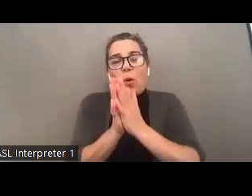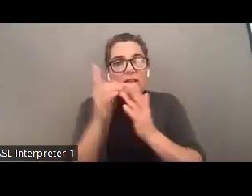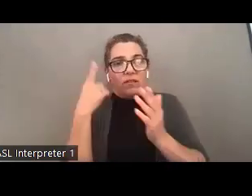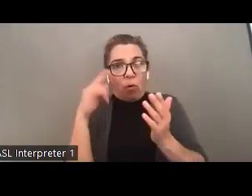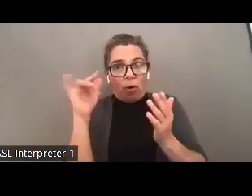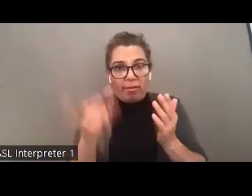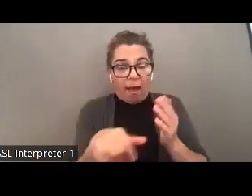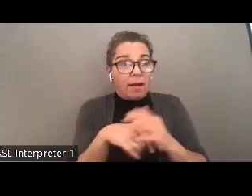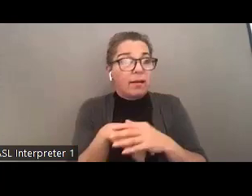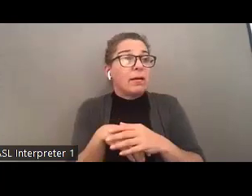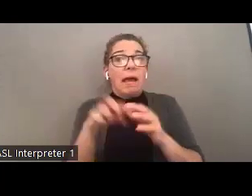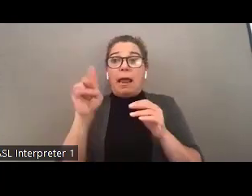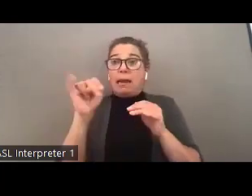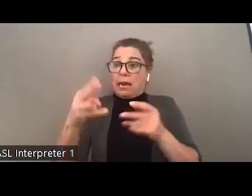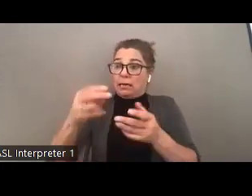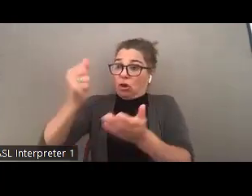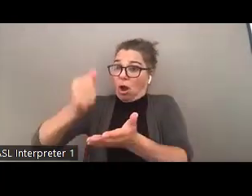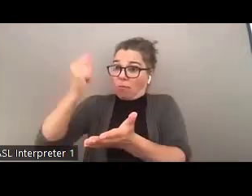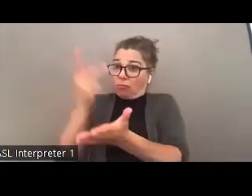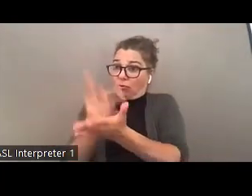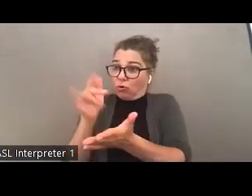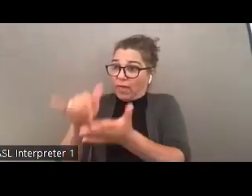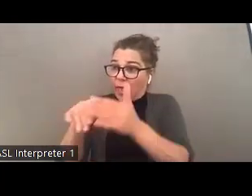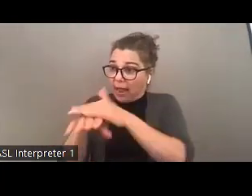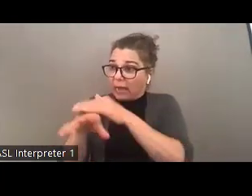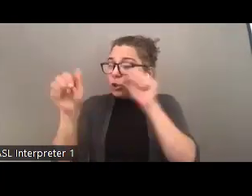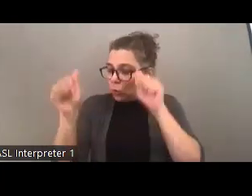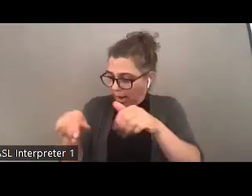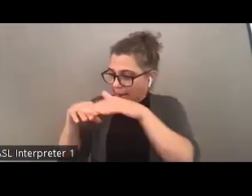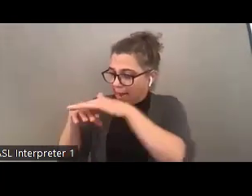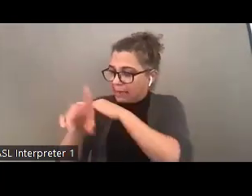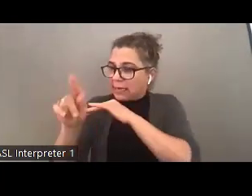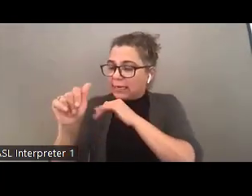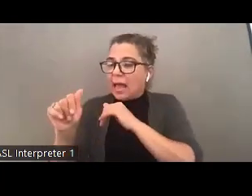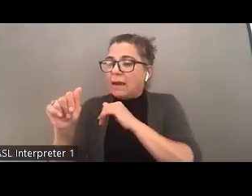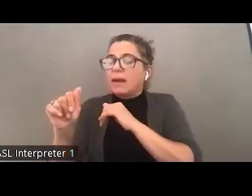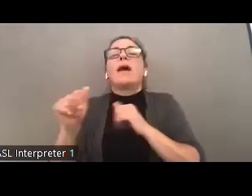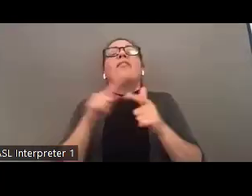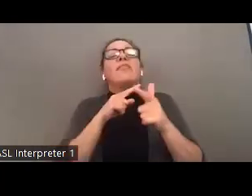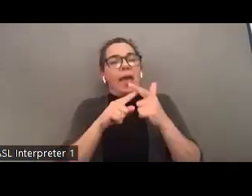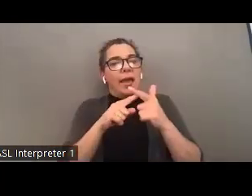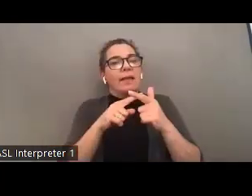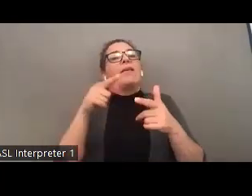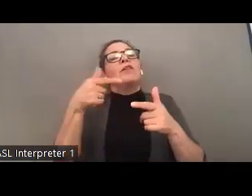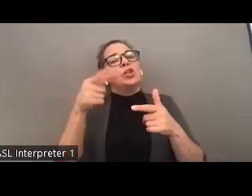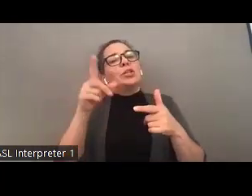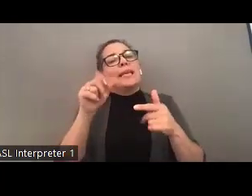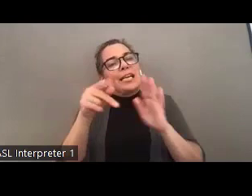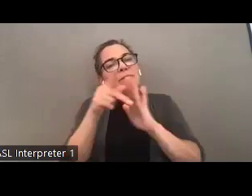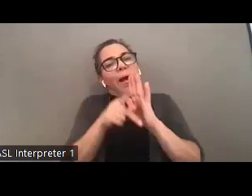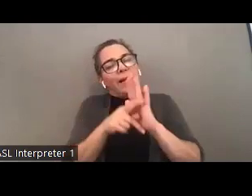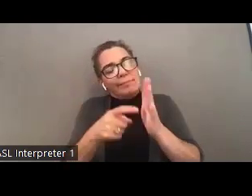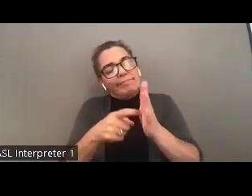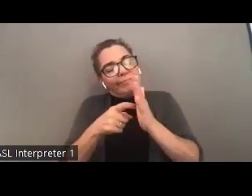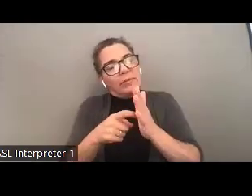If NIH approves the request to access data, the GDS policy articulates a number of responsibilities that investigators and their institutions